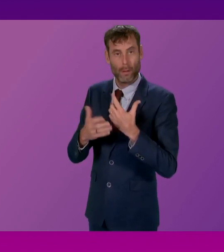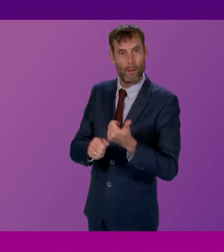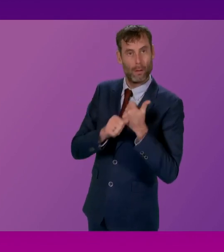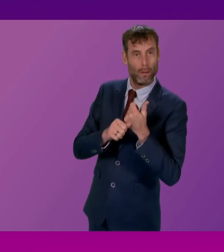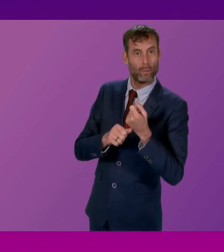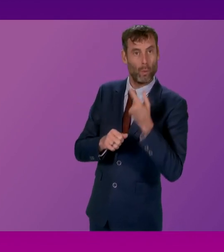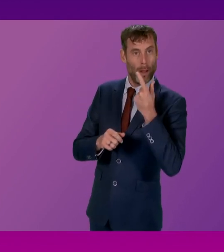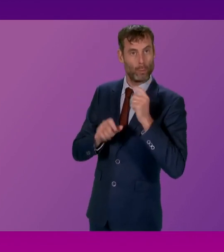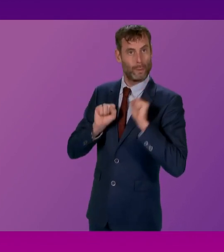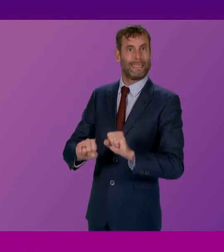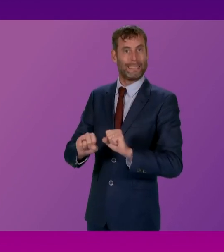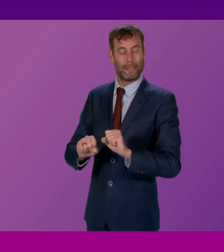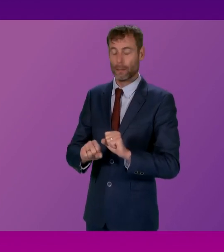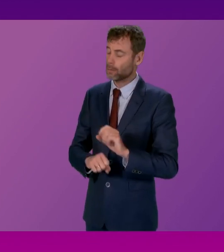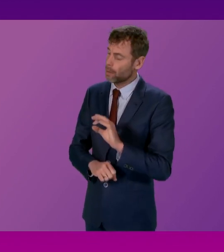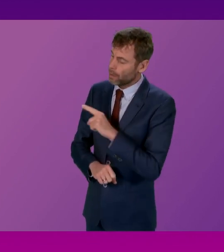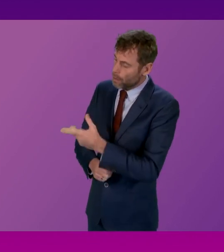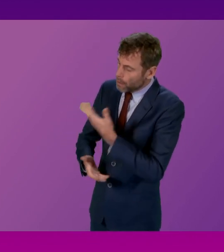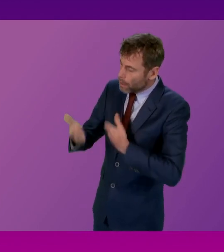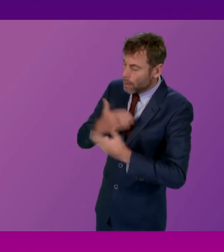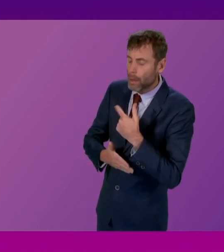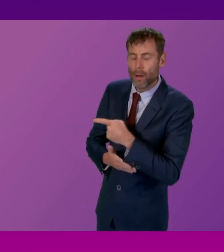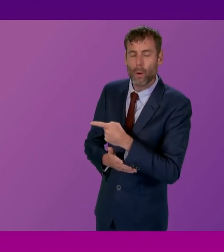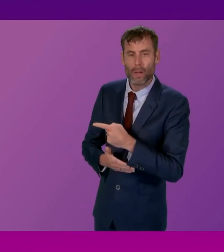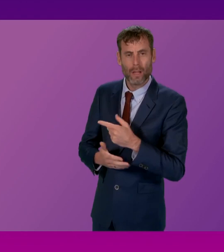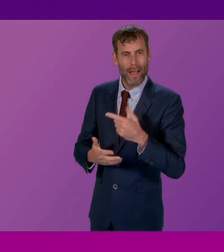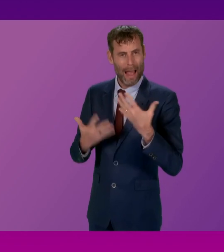Can the First Minister say any more about how that will complement the Scottish Government’s